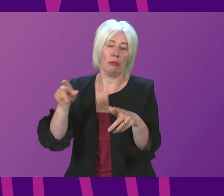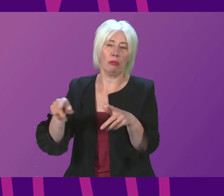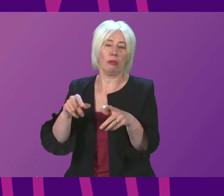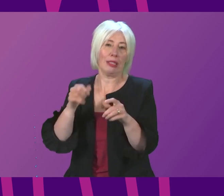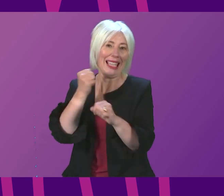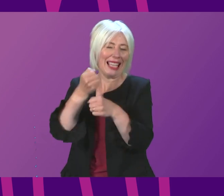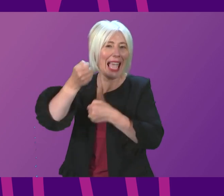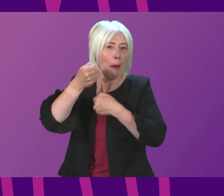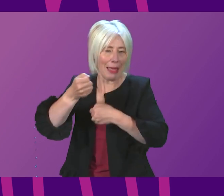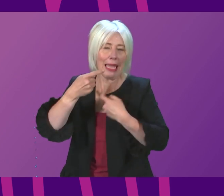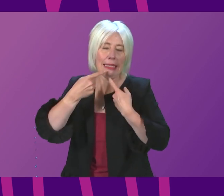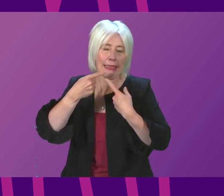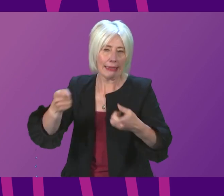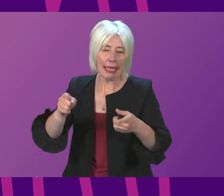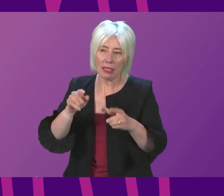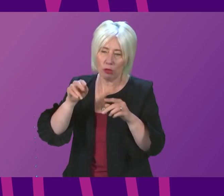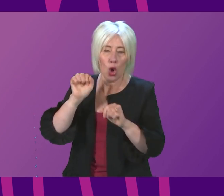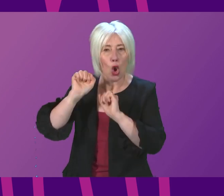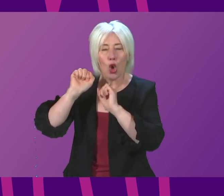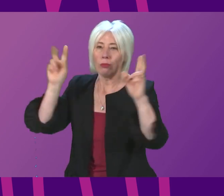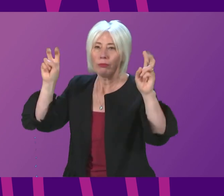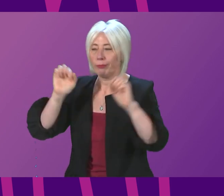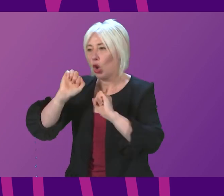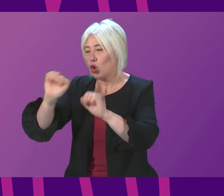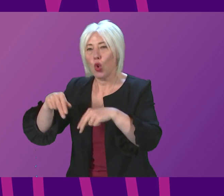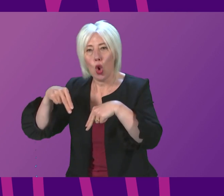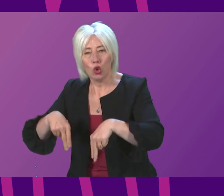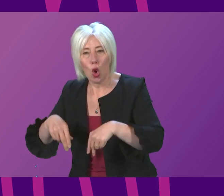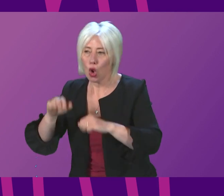aims to educate dog owners about the new legislation and is key to awareness raising and bringing